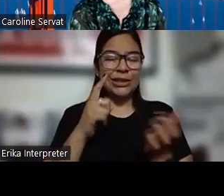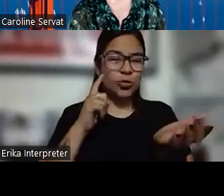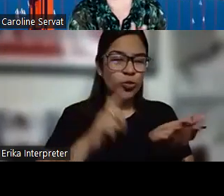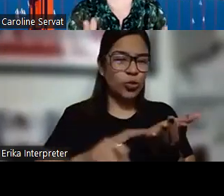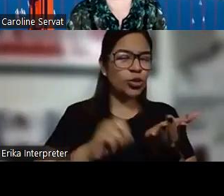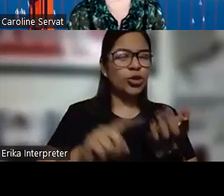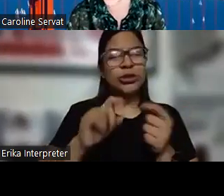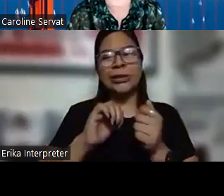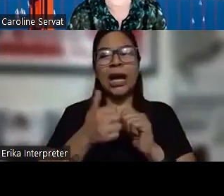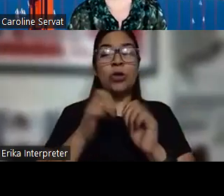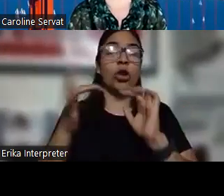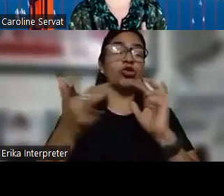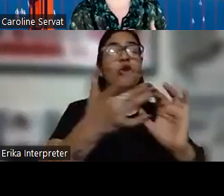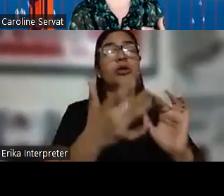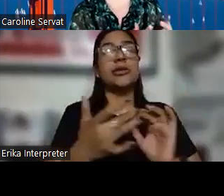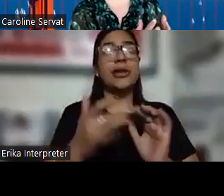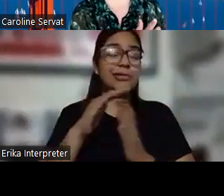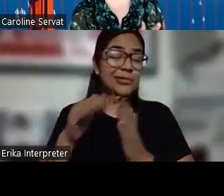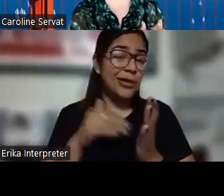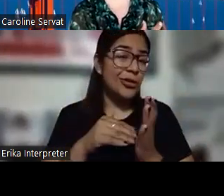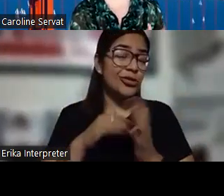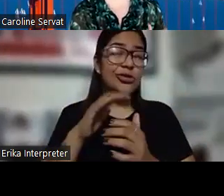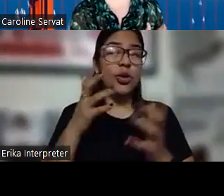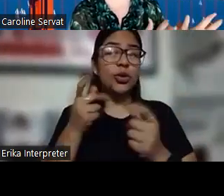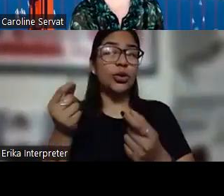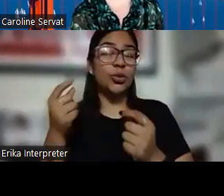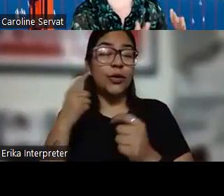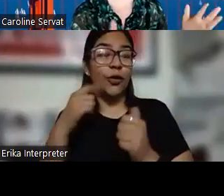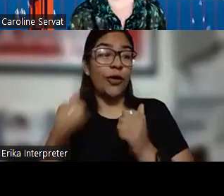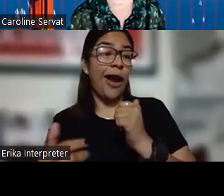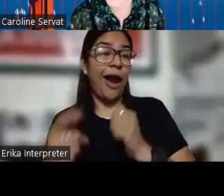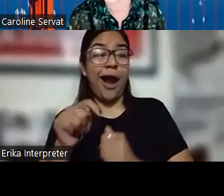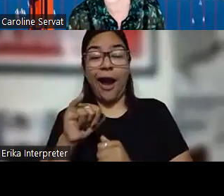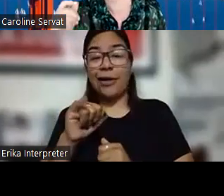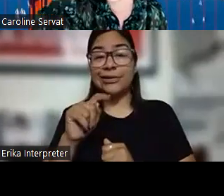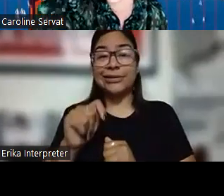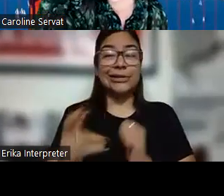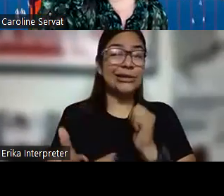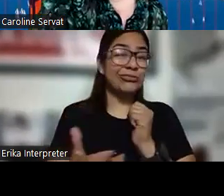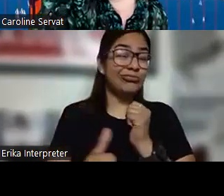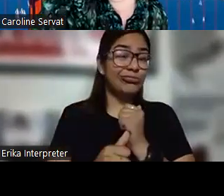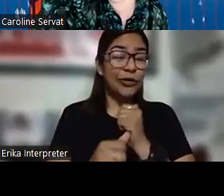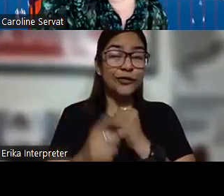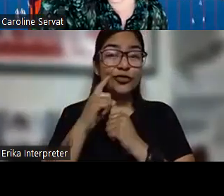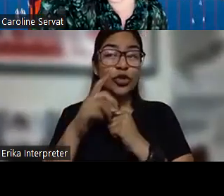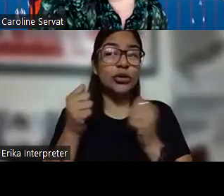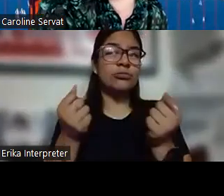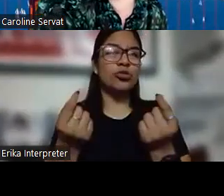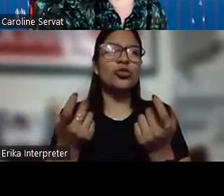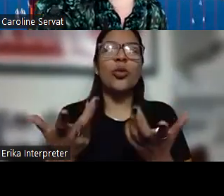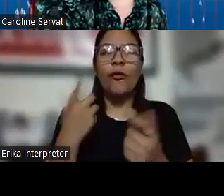contact centers and IT solutions from uh adrc programs in other states um to inform that model